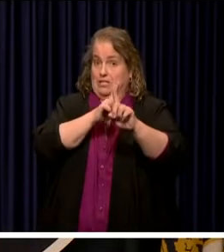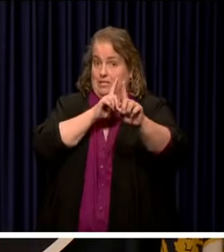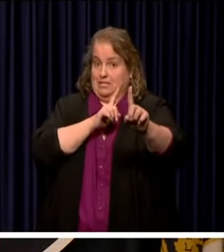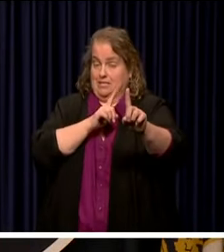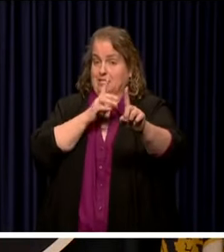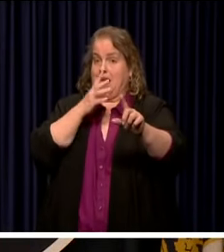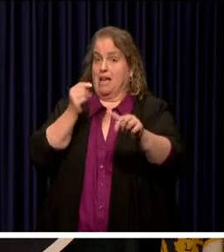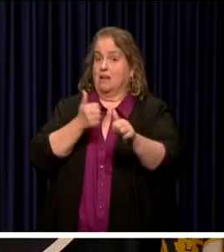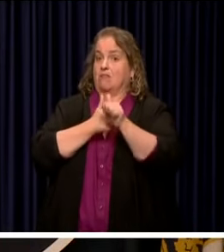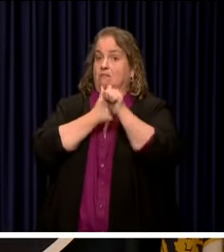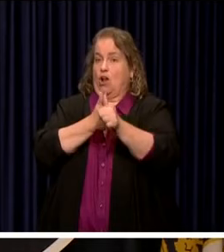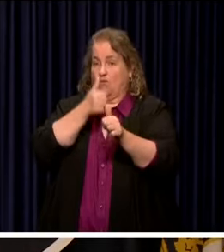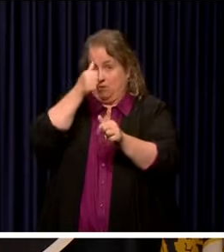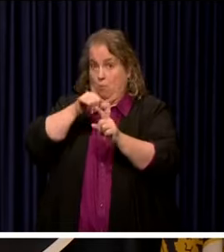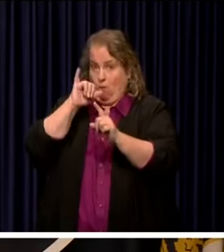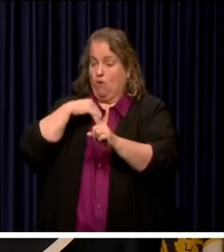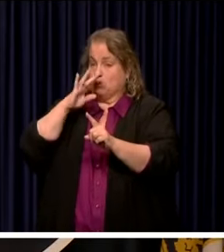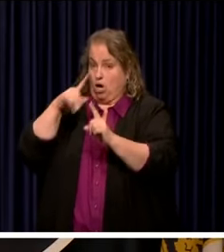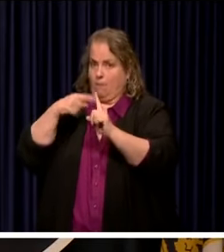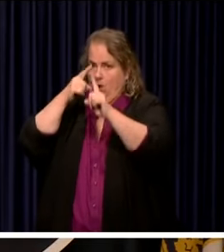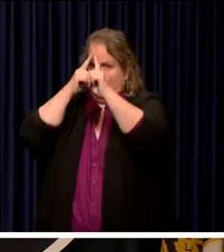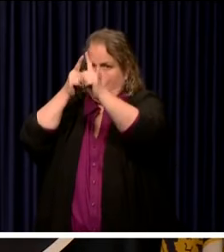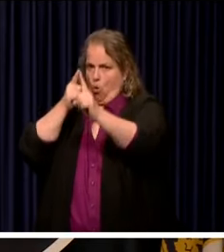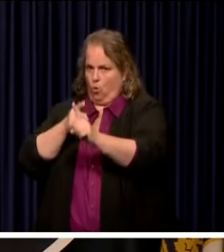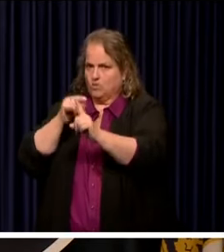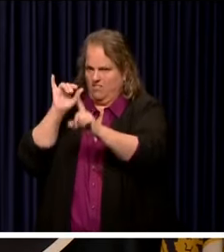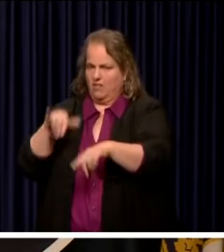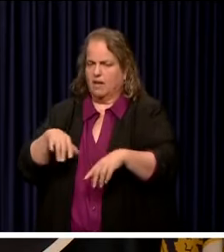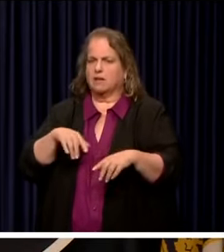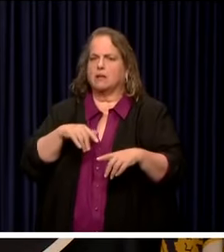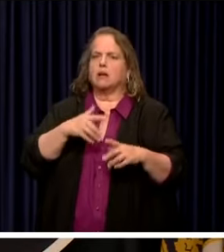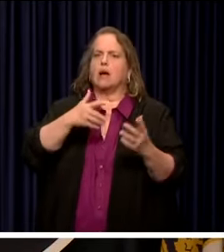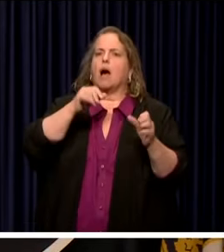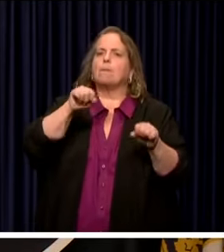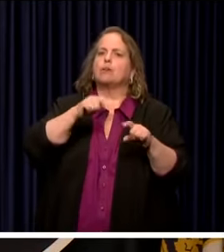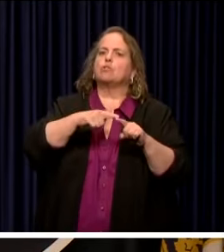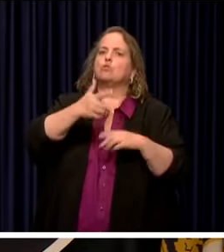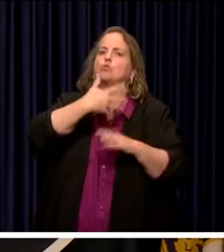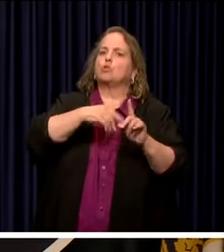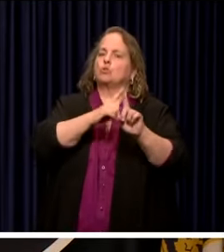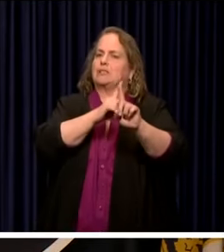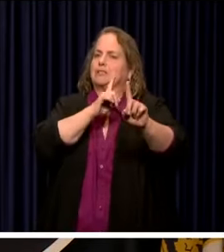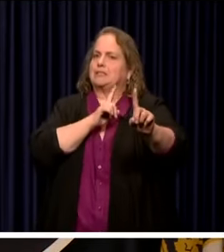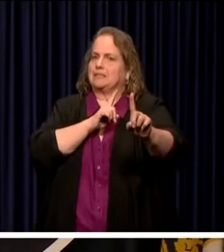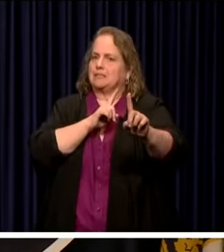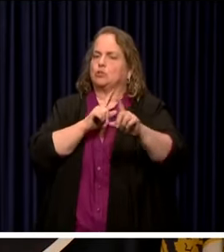FOR ARE INDUSTRIES, ARE